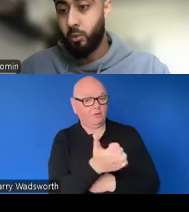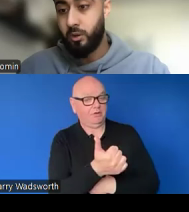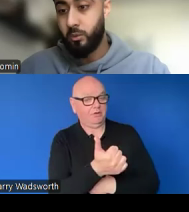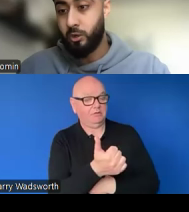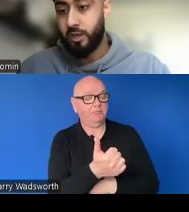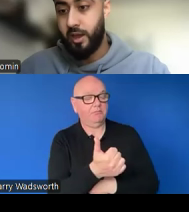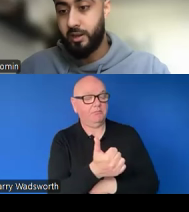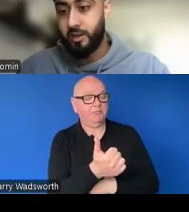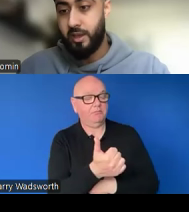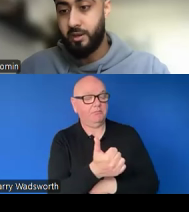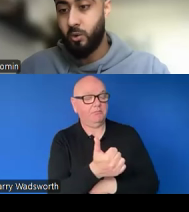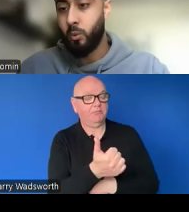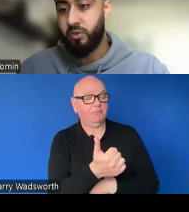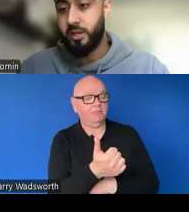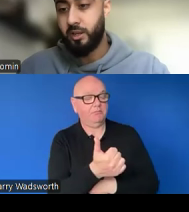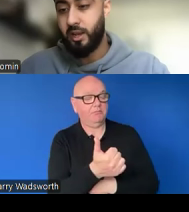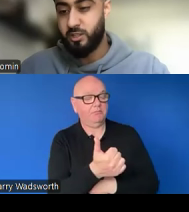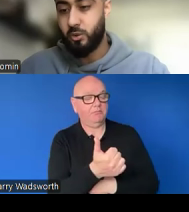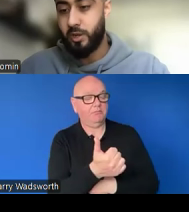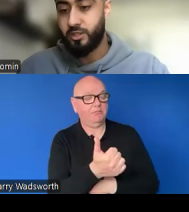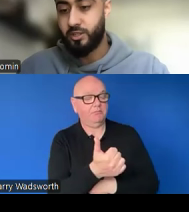We'll look at that near the end and hopefully it'll answer your question.